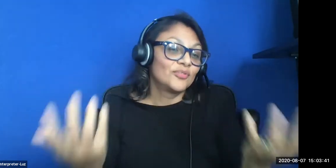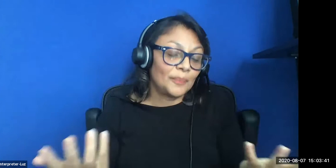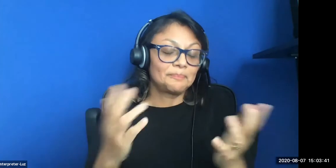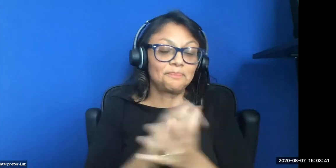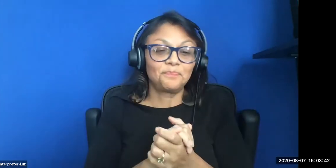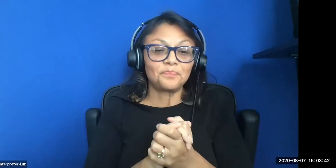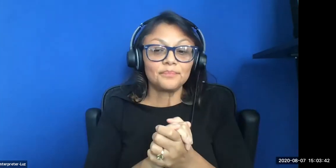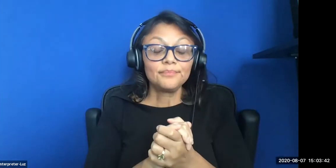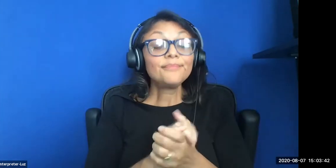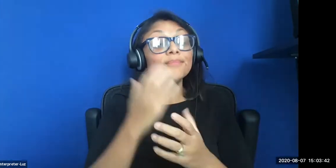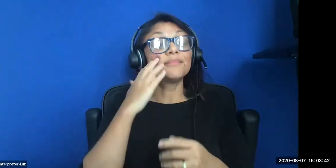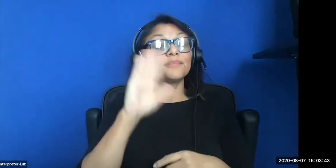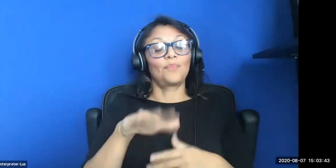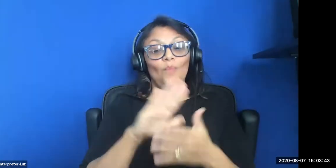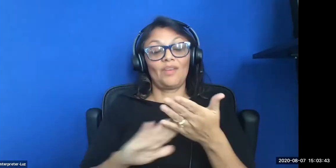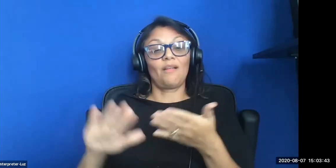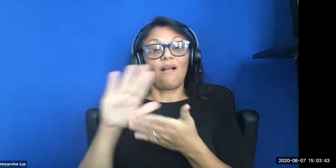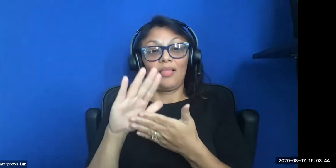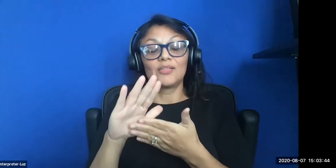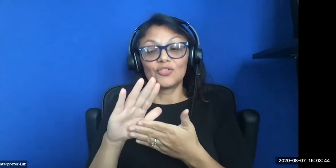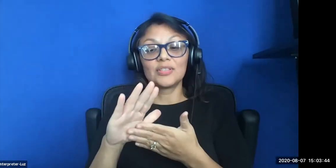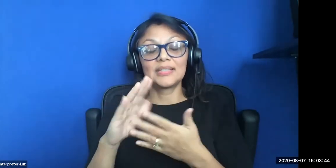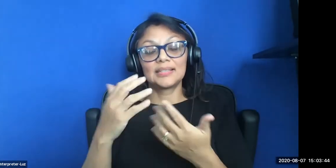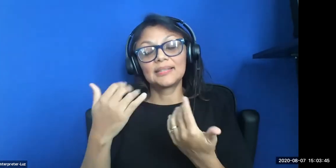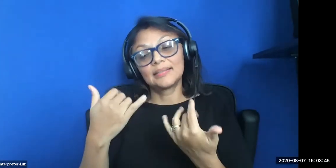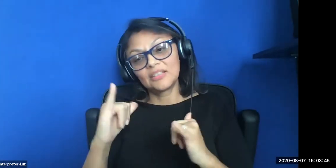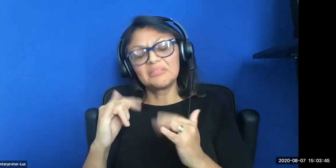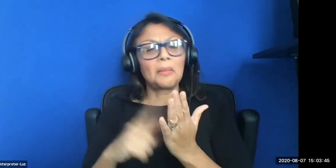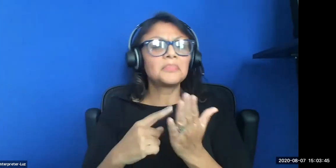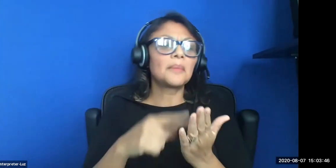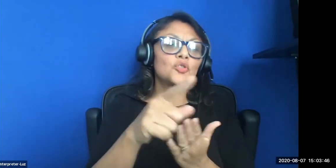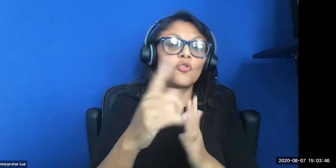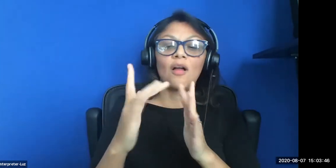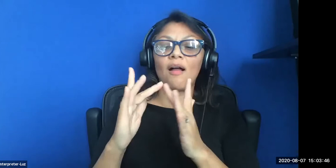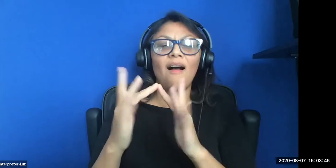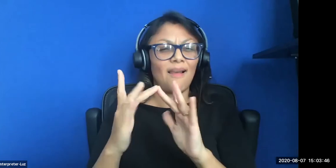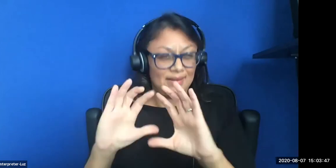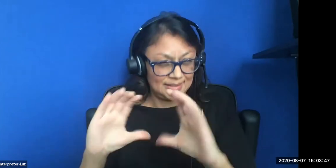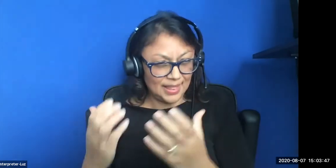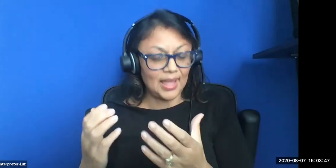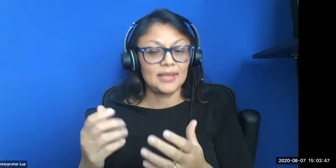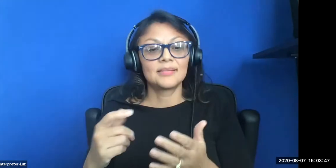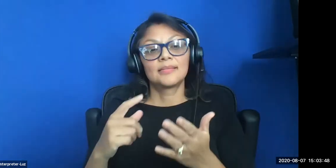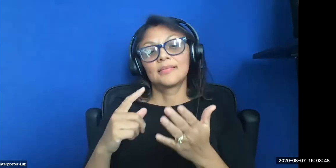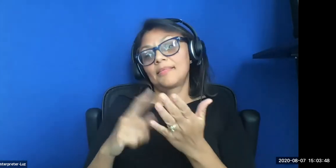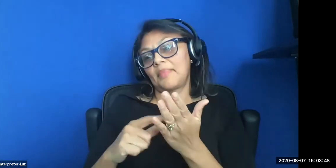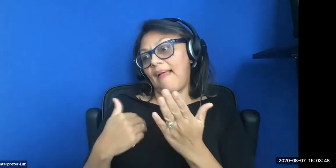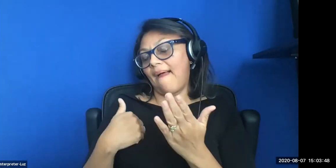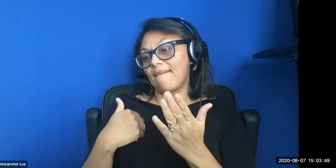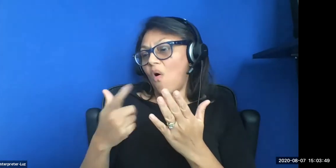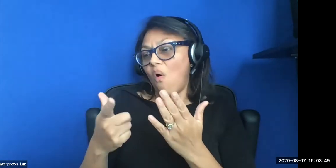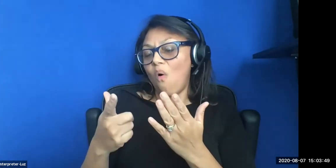Channelle Charest: You know, sometimes you do remote learning. Sometimes you take an online class. Sometimes you have a class that you're not able to go to and that that tends to be a little bit more